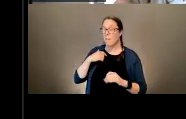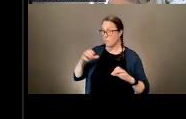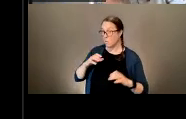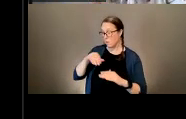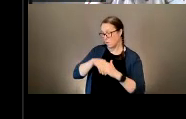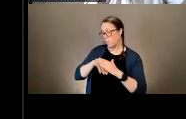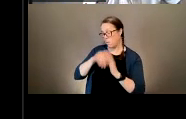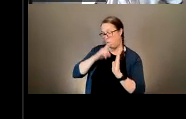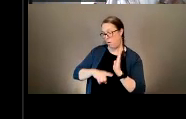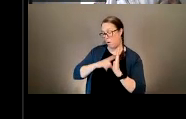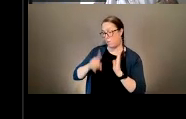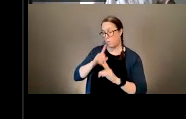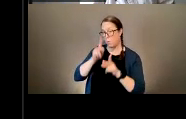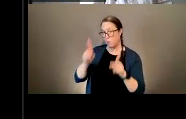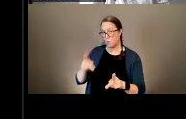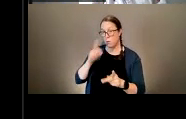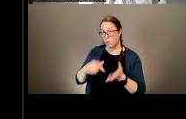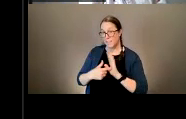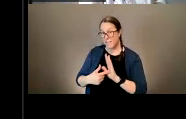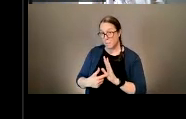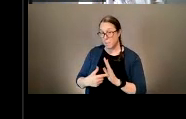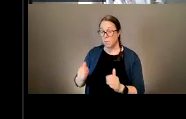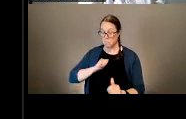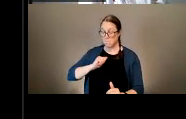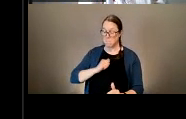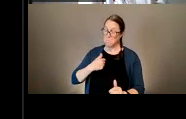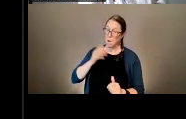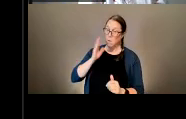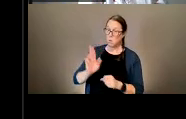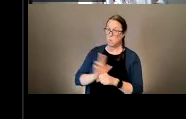for someone, for example, I will use Windows,